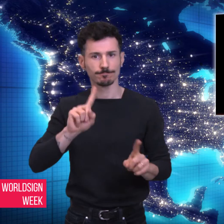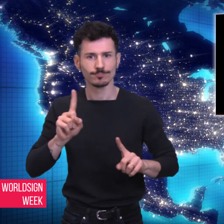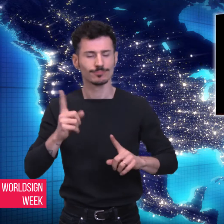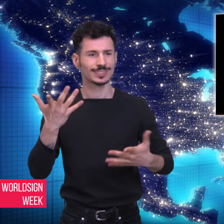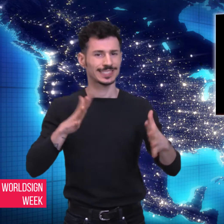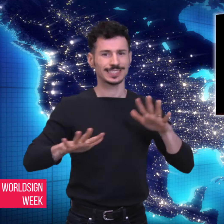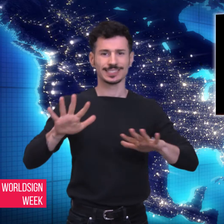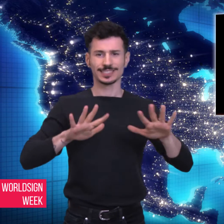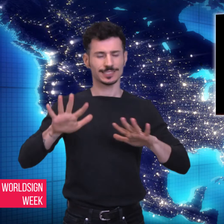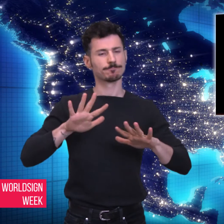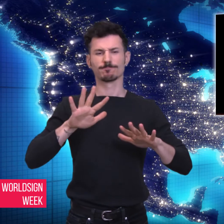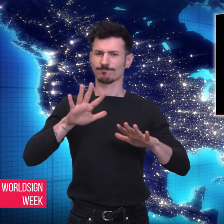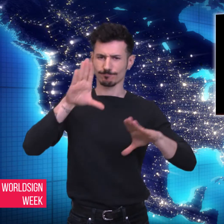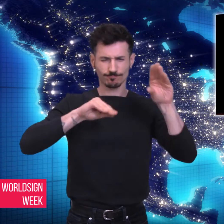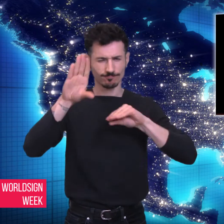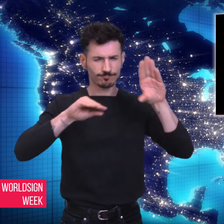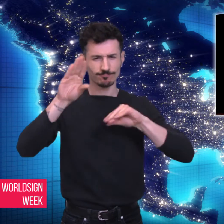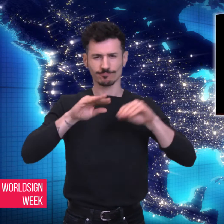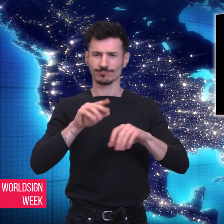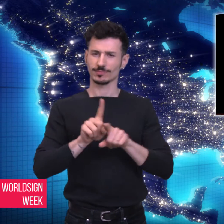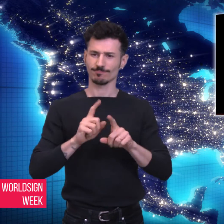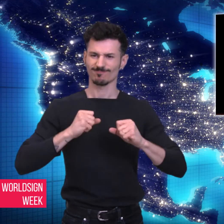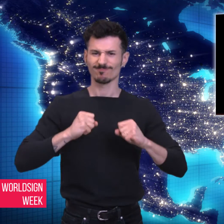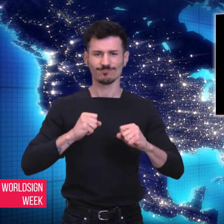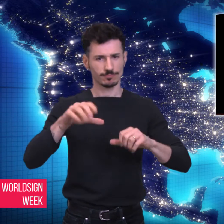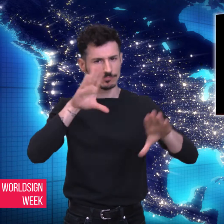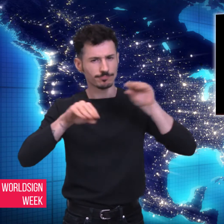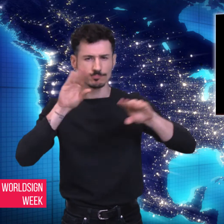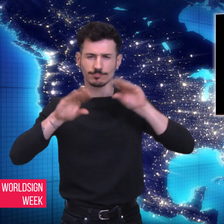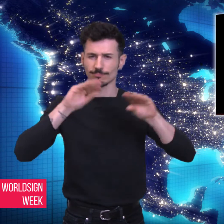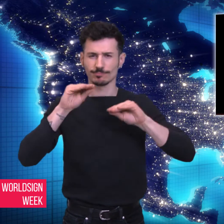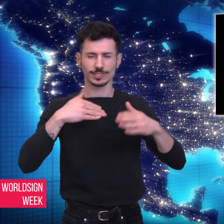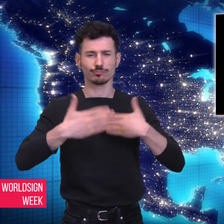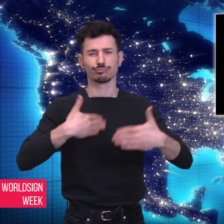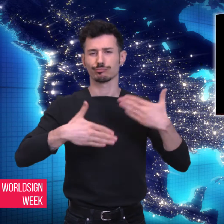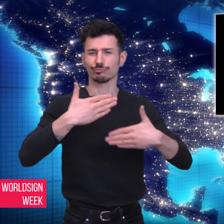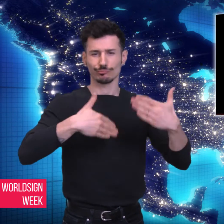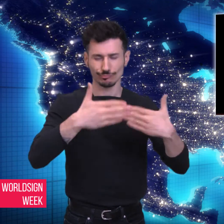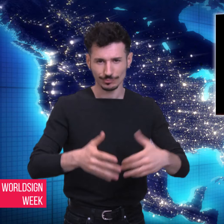was determined to learn. He joined a Deaf theater group